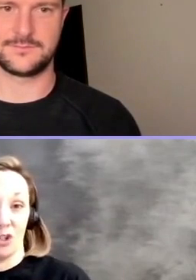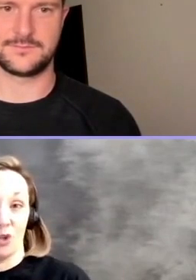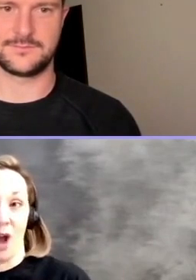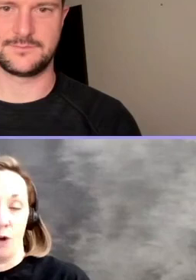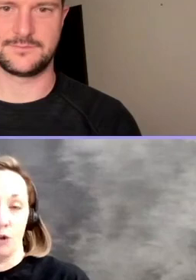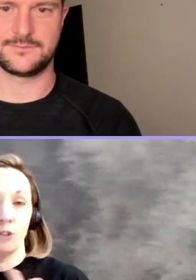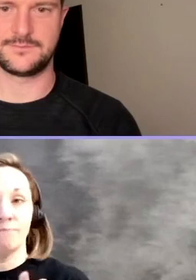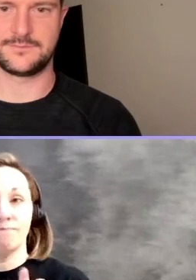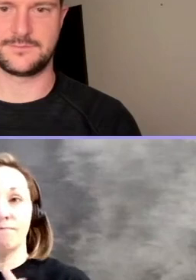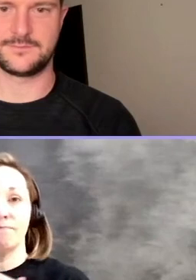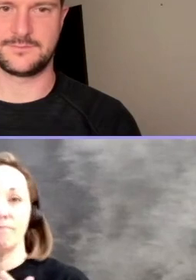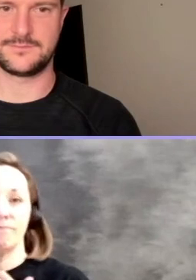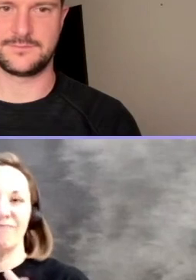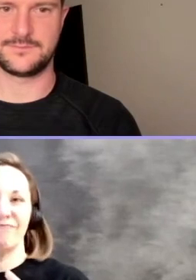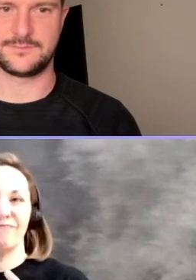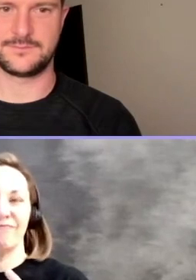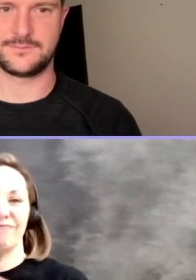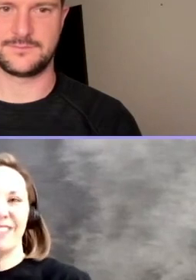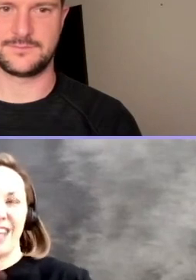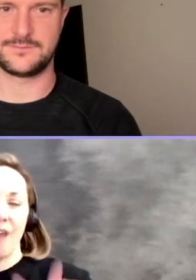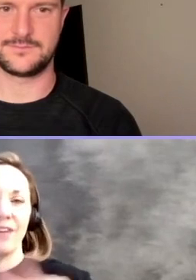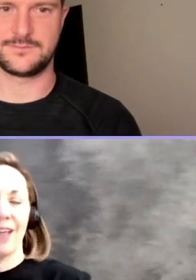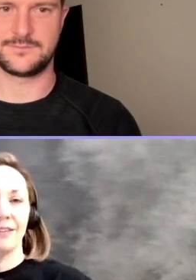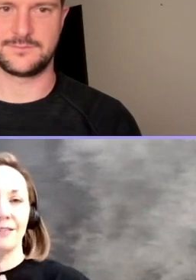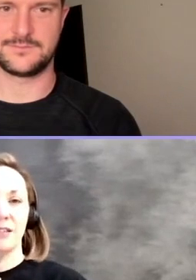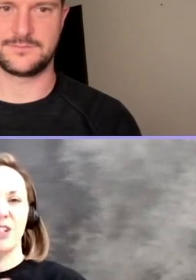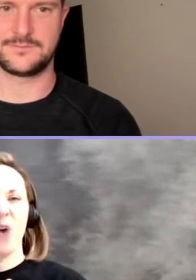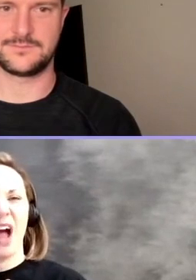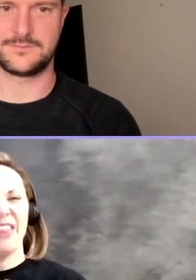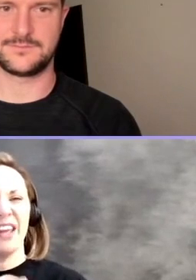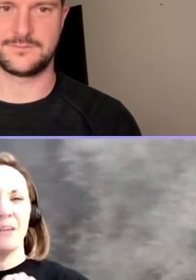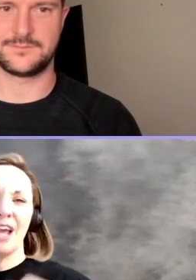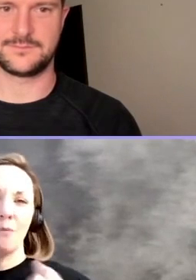that the board unwanted and unneeded